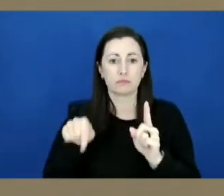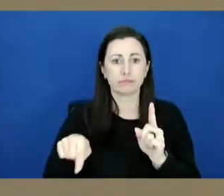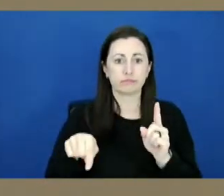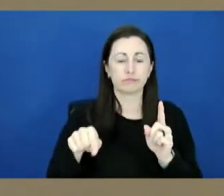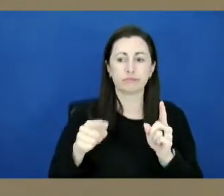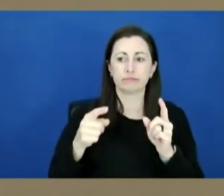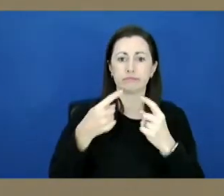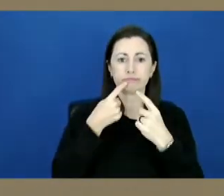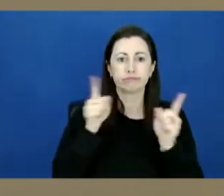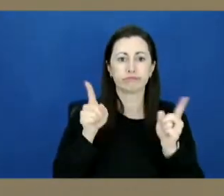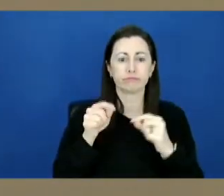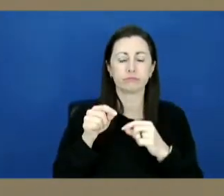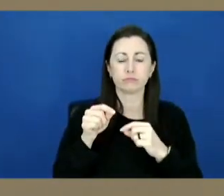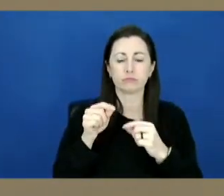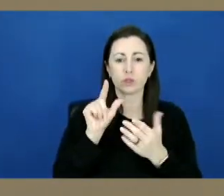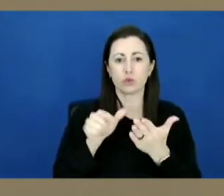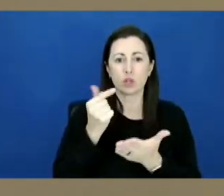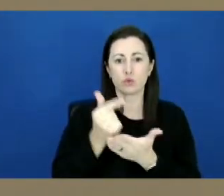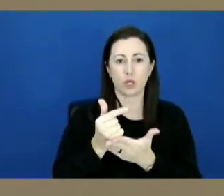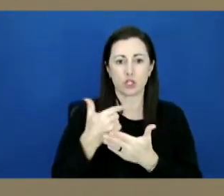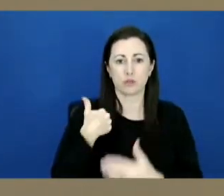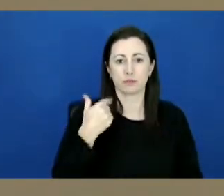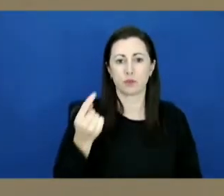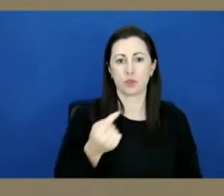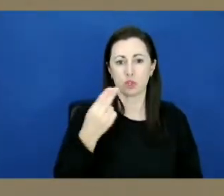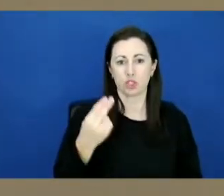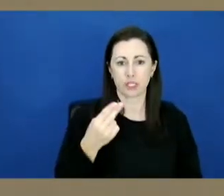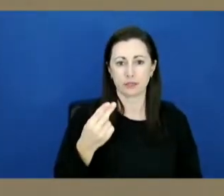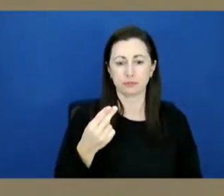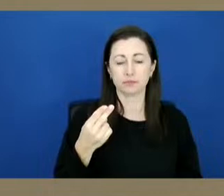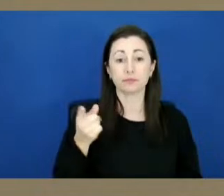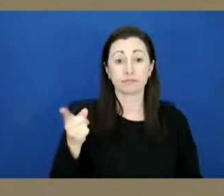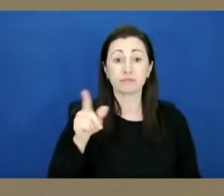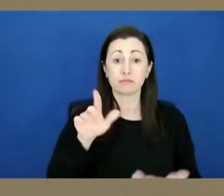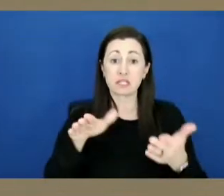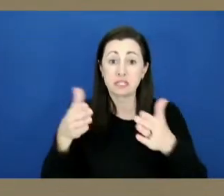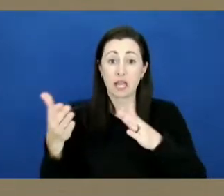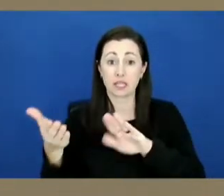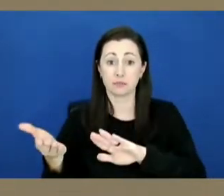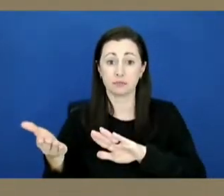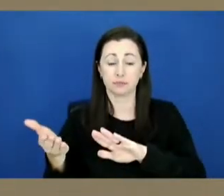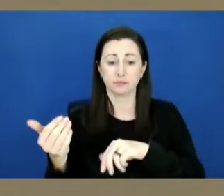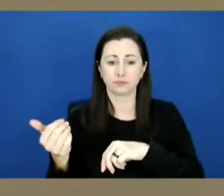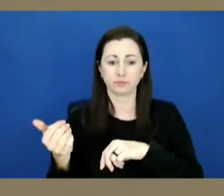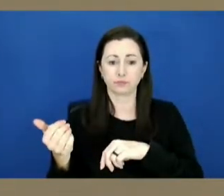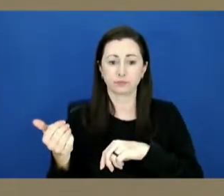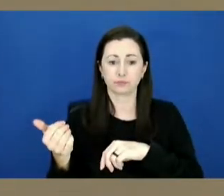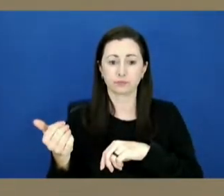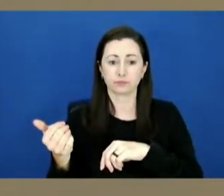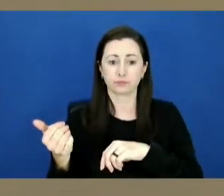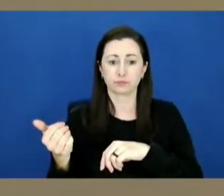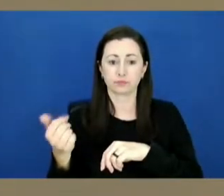WEEKS AGO. NOT ABOUT THAT.